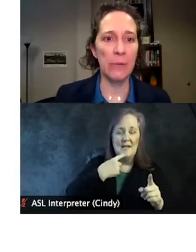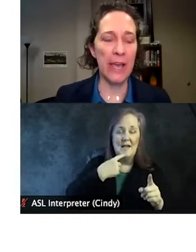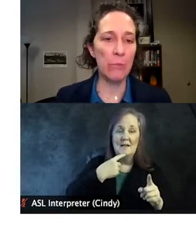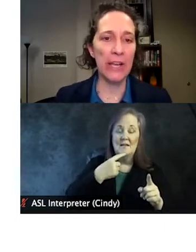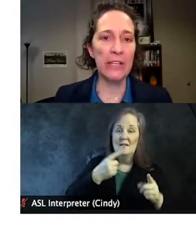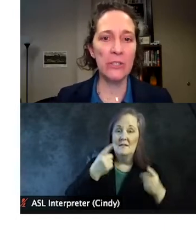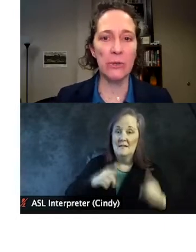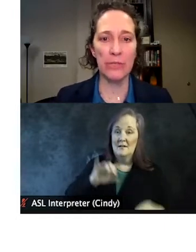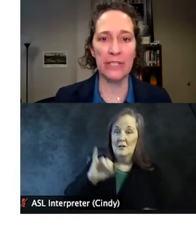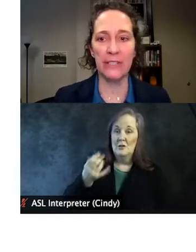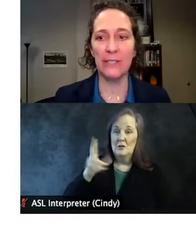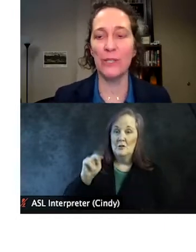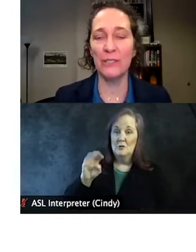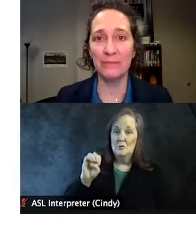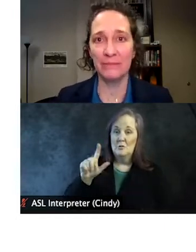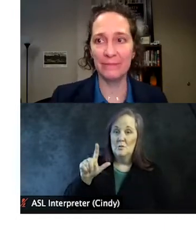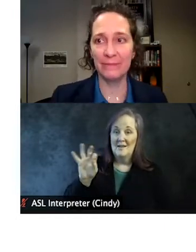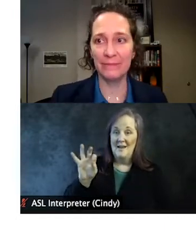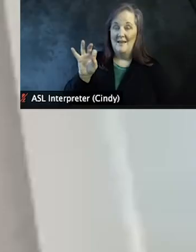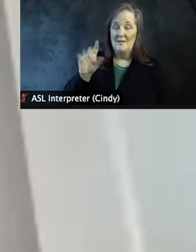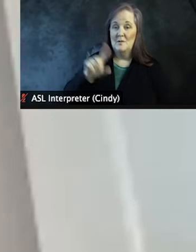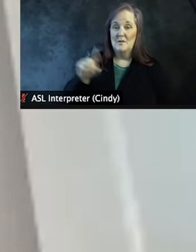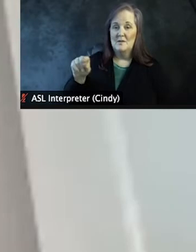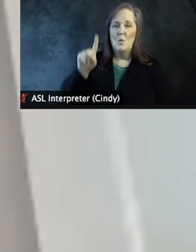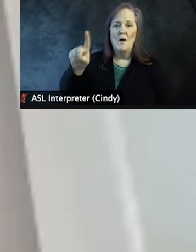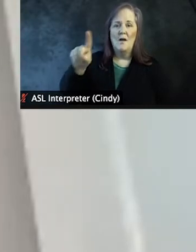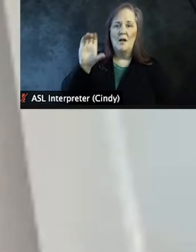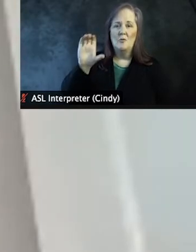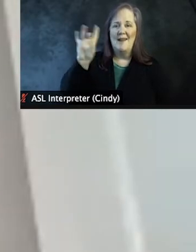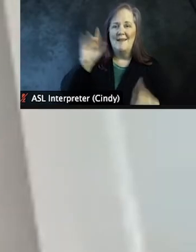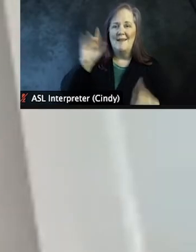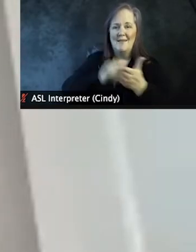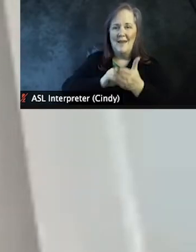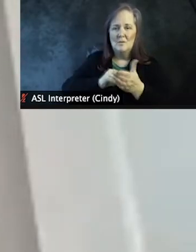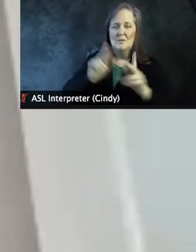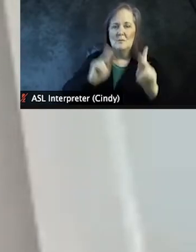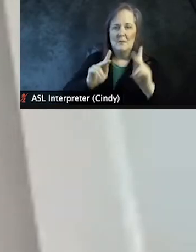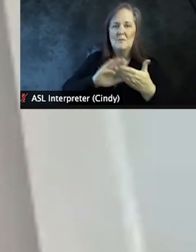And we have Brian Eular presenting this one. Proposition 19 would make several changes to the way